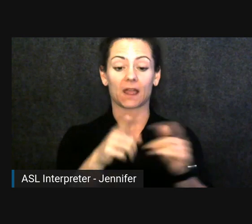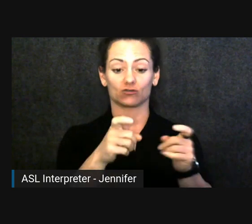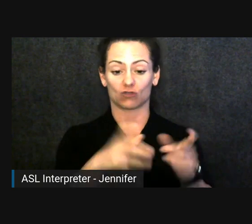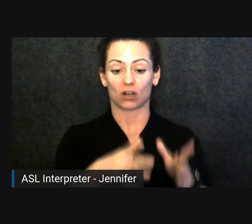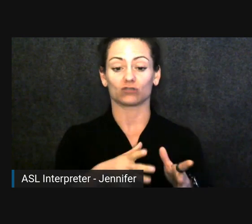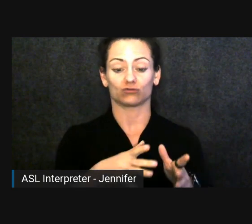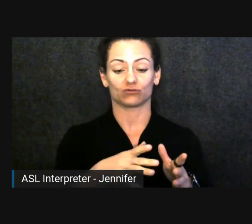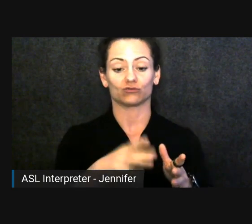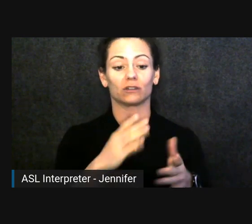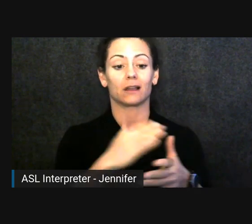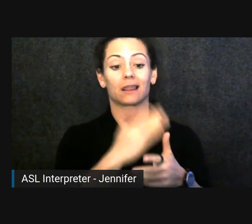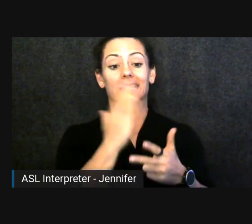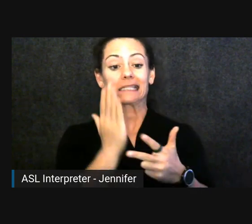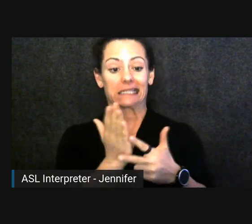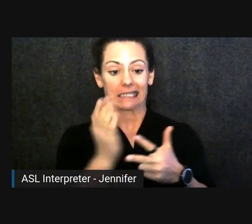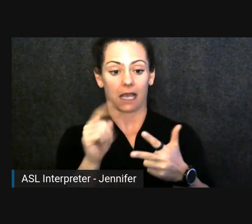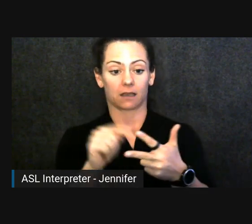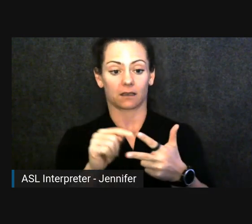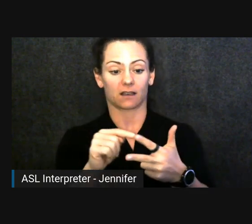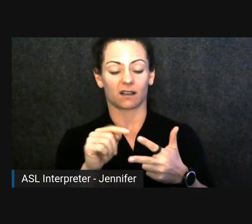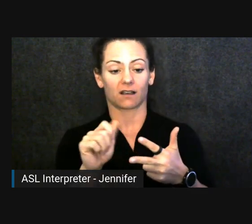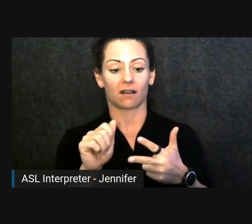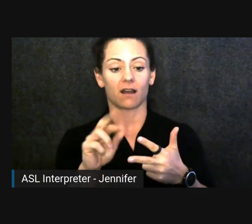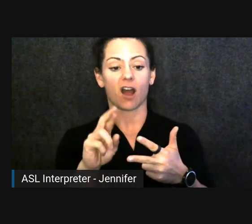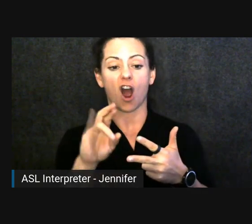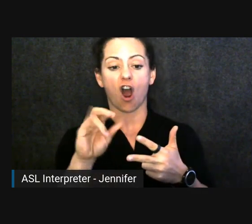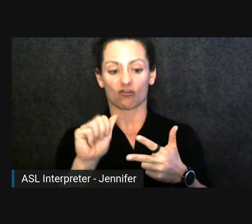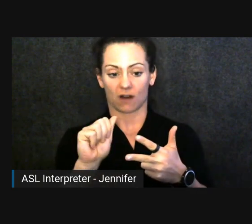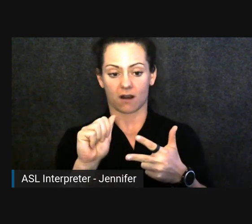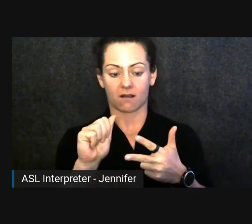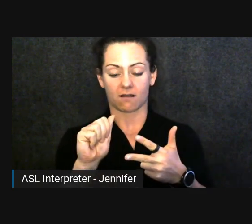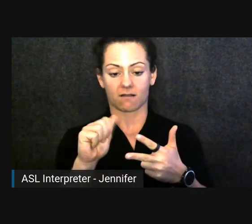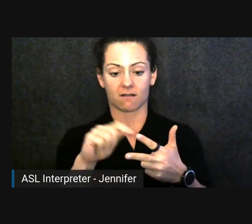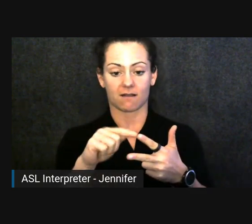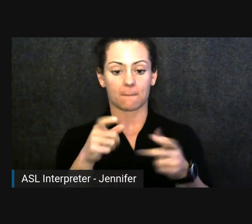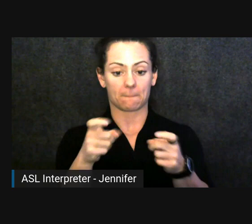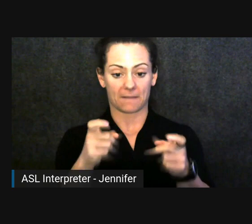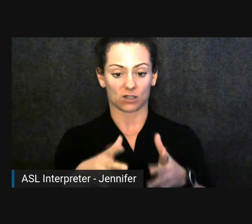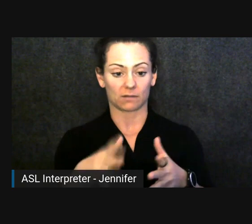The second talk will be Aria State Management and Modern CSS,